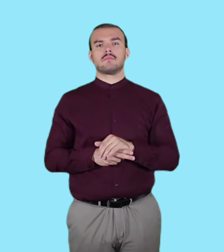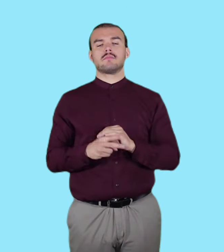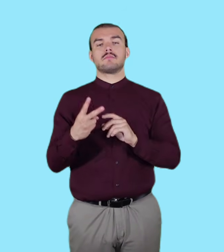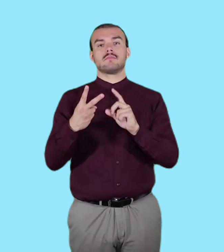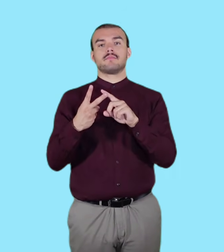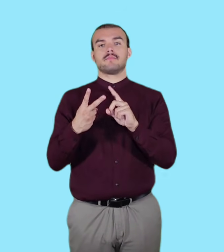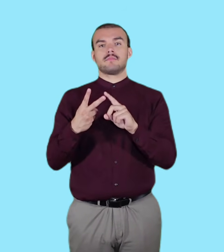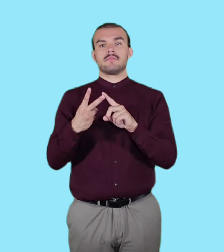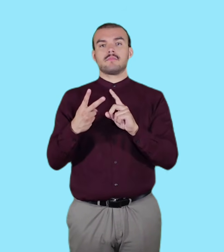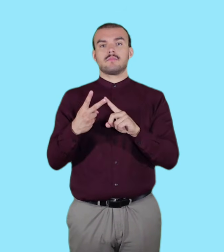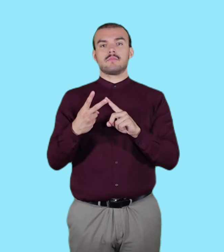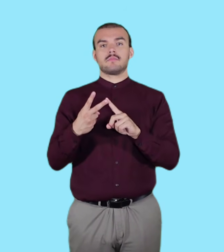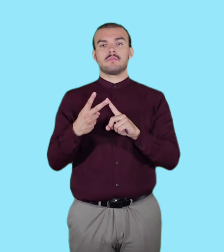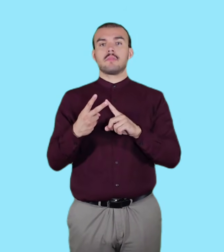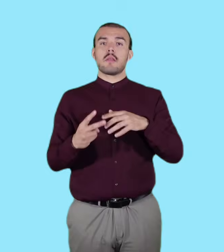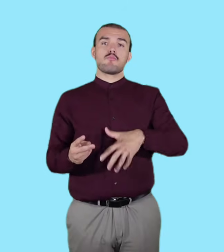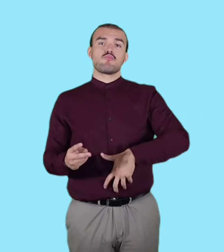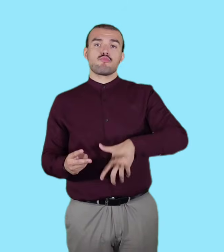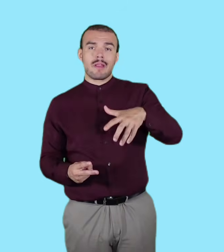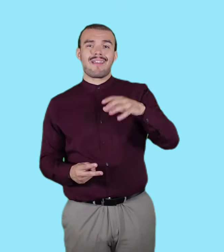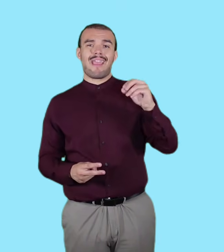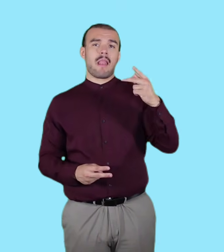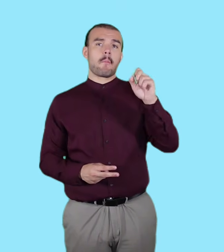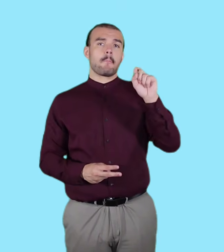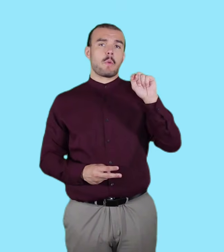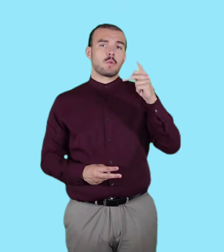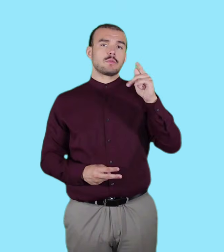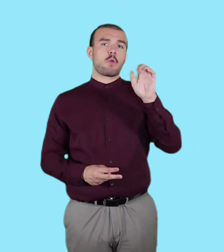Two, pregnant and postpartum individuals.